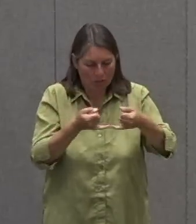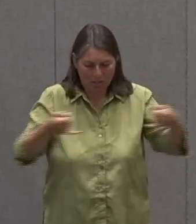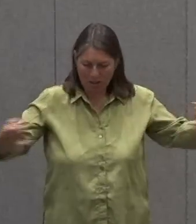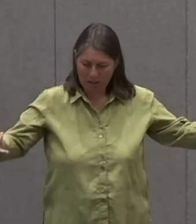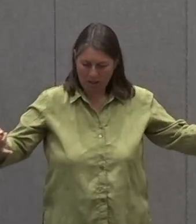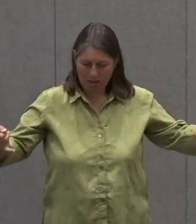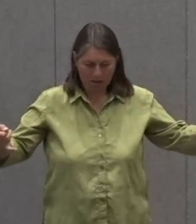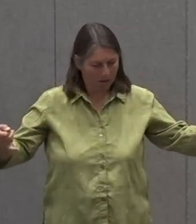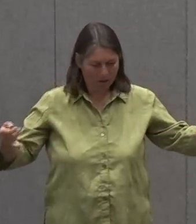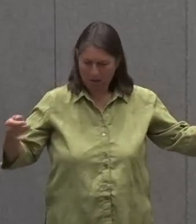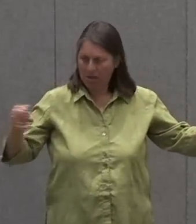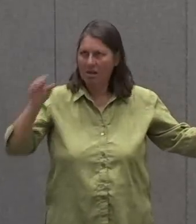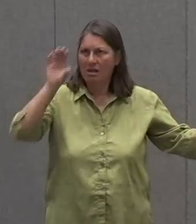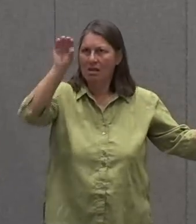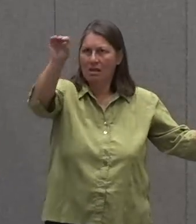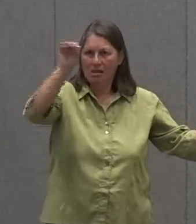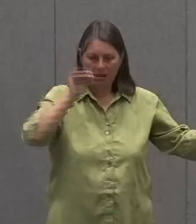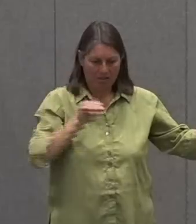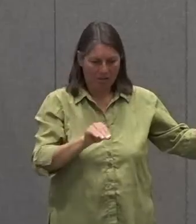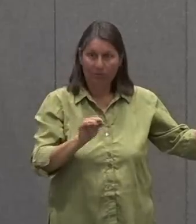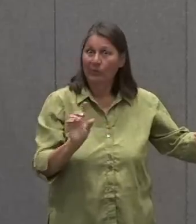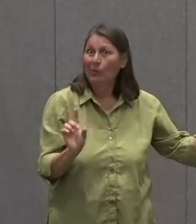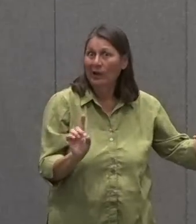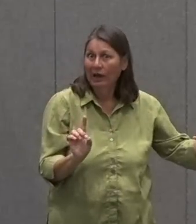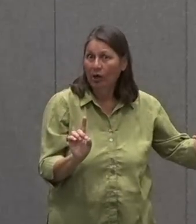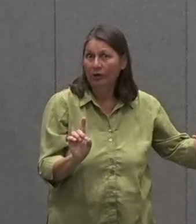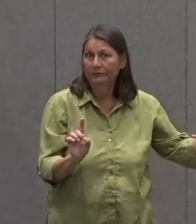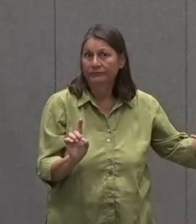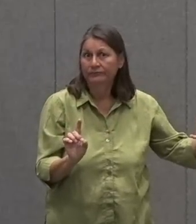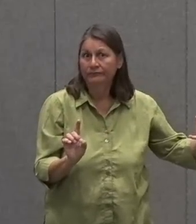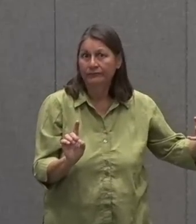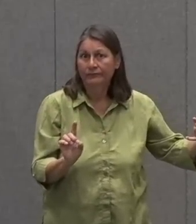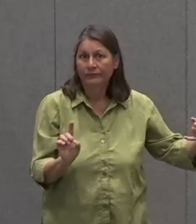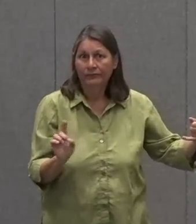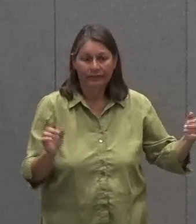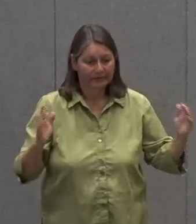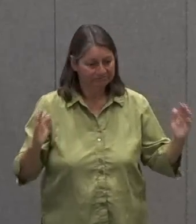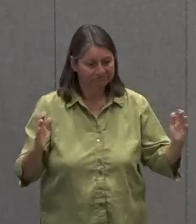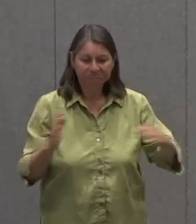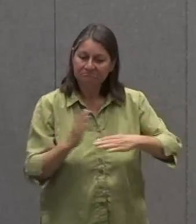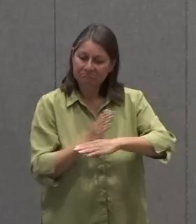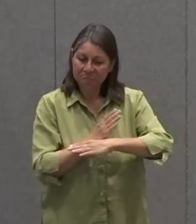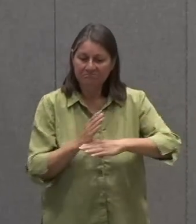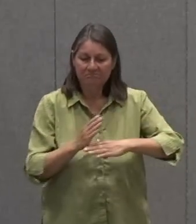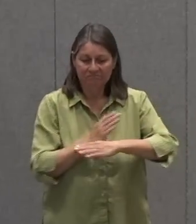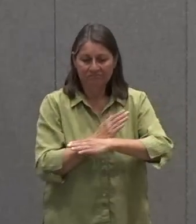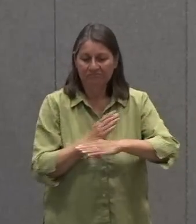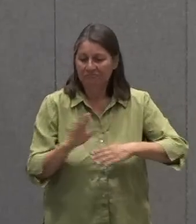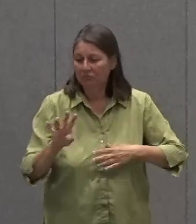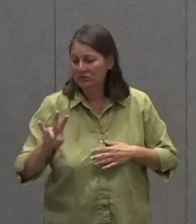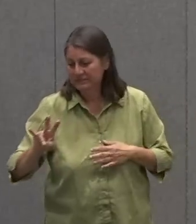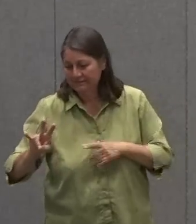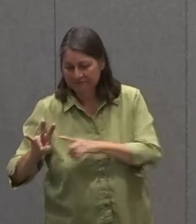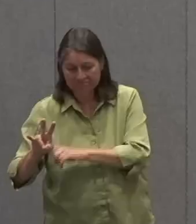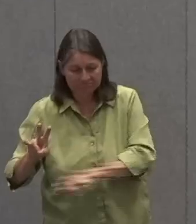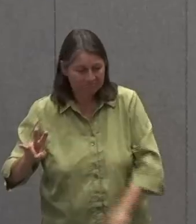So if you're thinking about this number, we know it's gotta be somewhere in between 47 and 48.